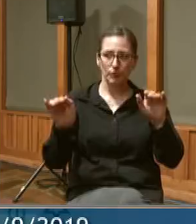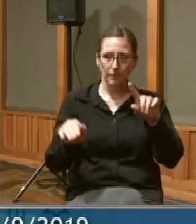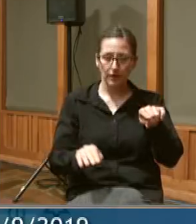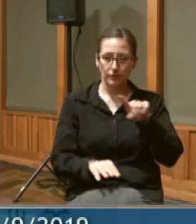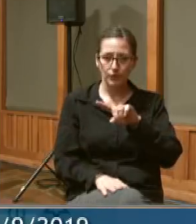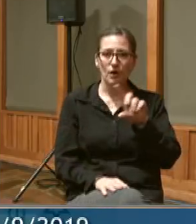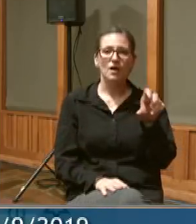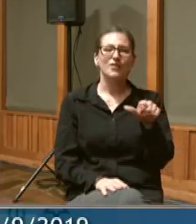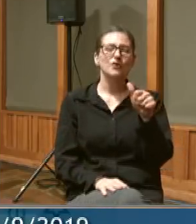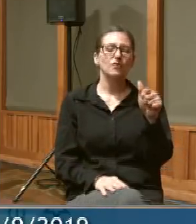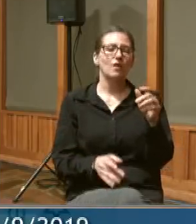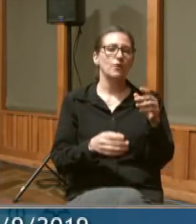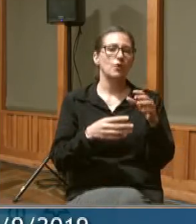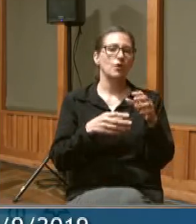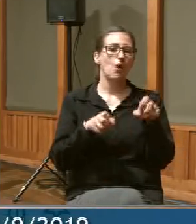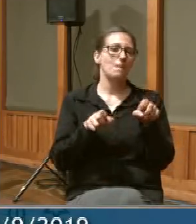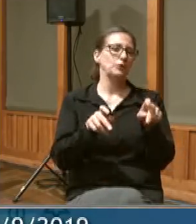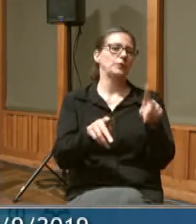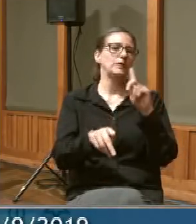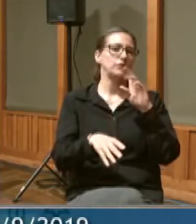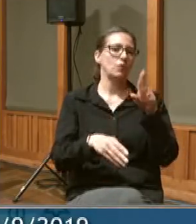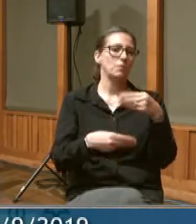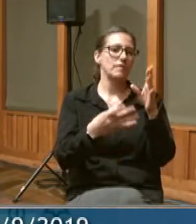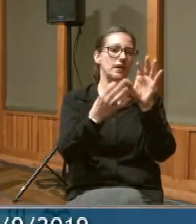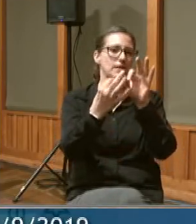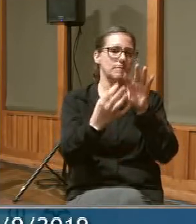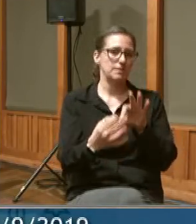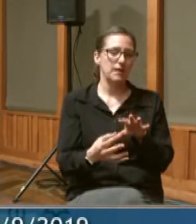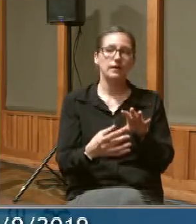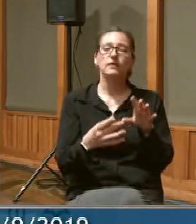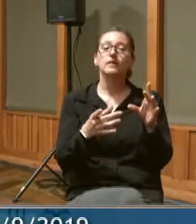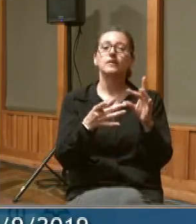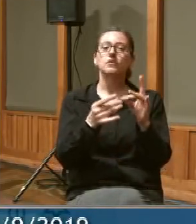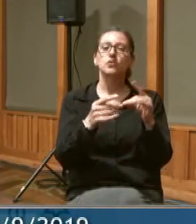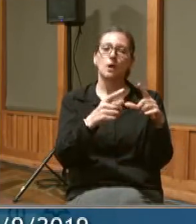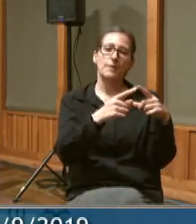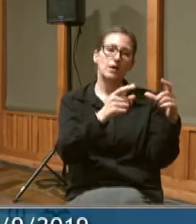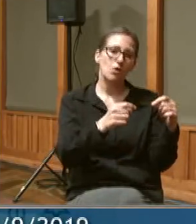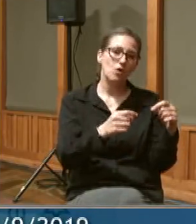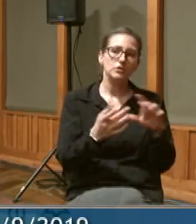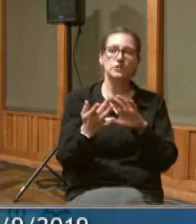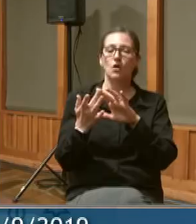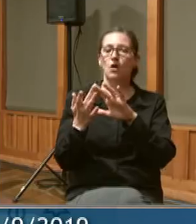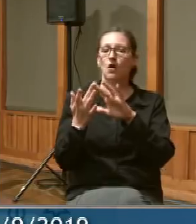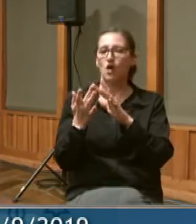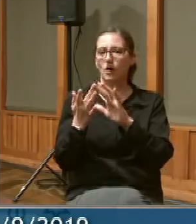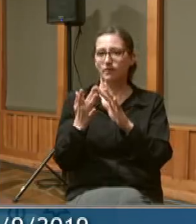I JUST -- THIS CONCLUDES THE TESTIMONY FOR TONIGHT. BEFORE WE CLOSE I JUST WANT TO REMIND YOU THAT THERE ARE OTHER